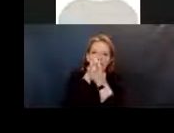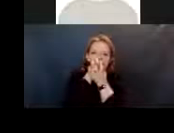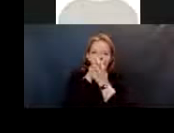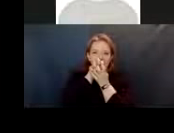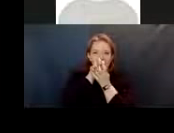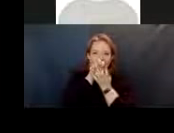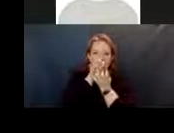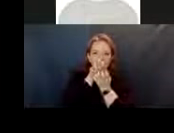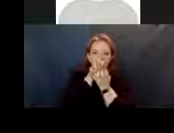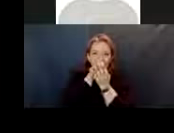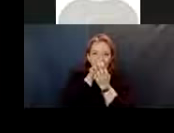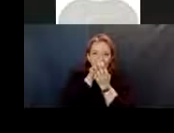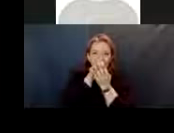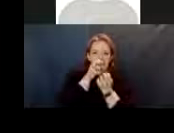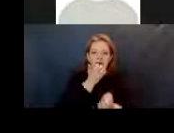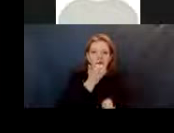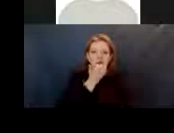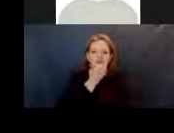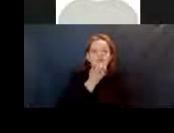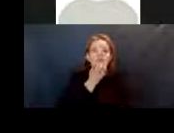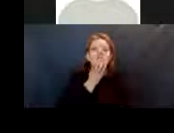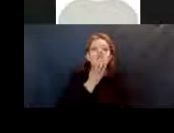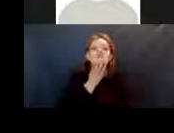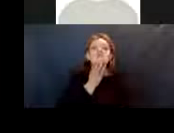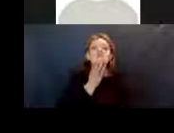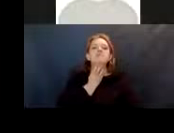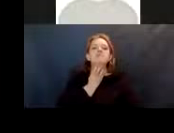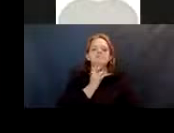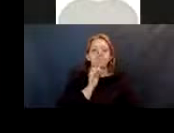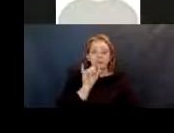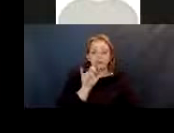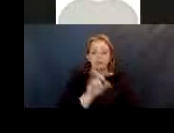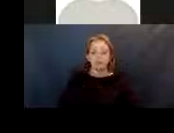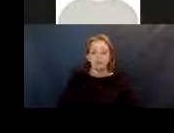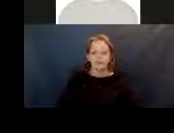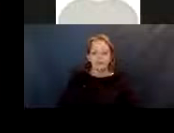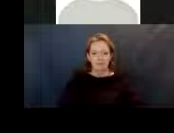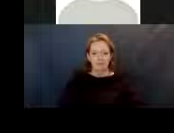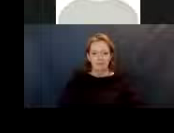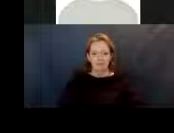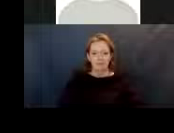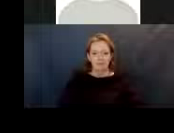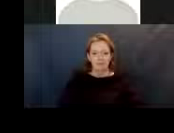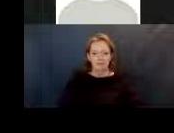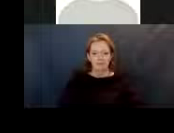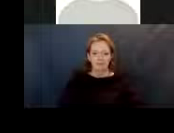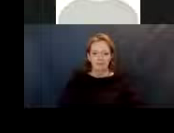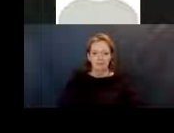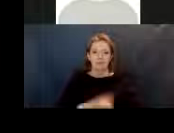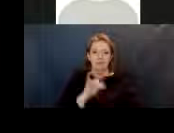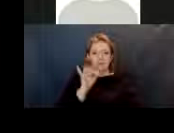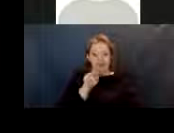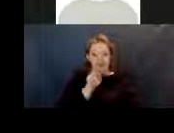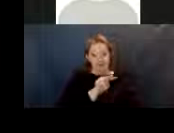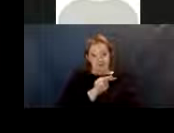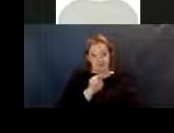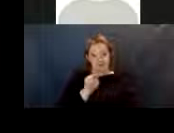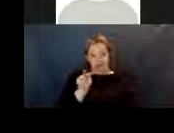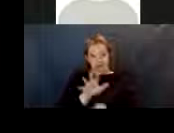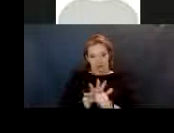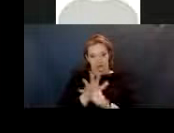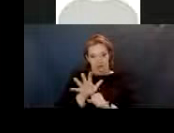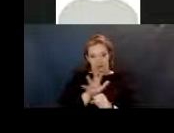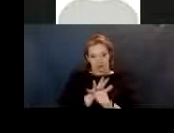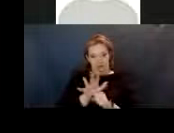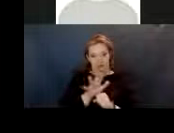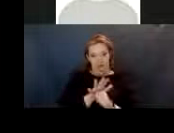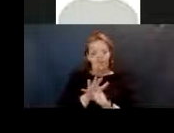is perhaps a chin, or the, if you look at enough kudzu you'll see it start to form shapes